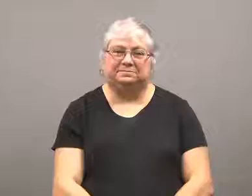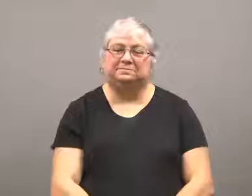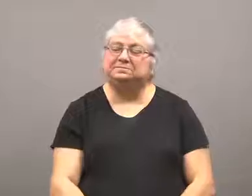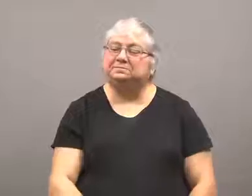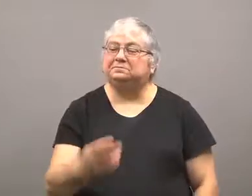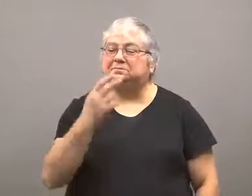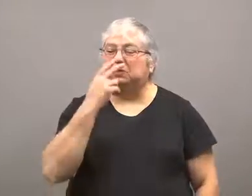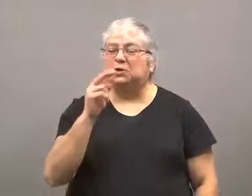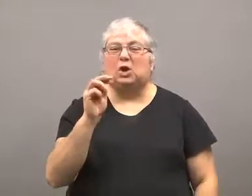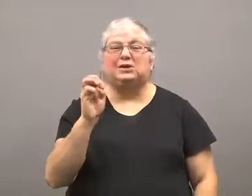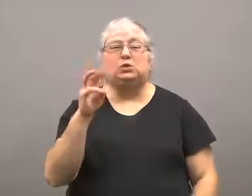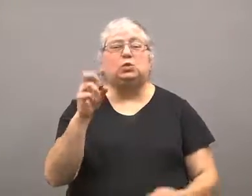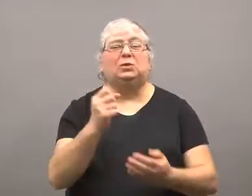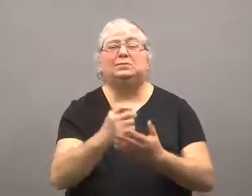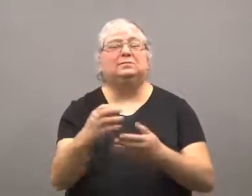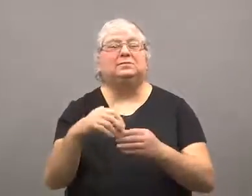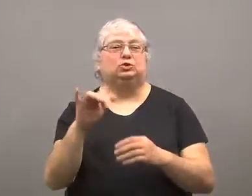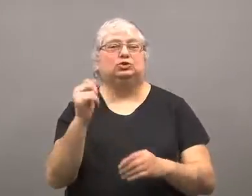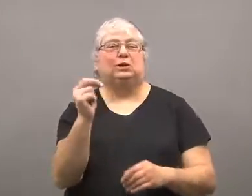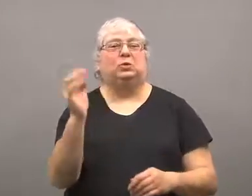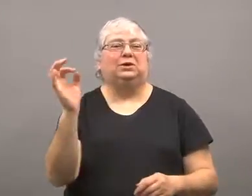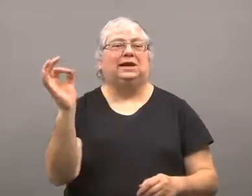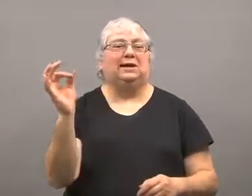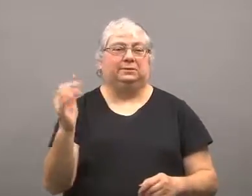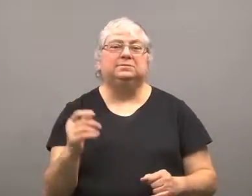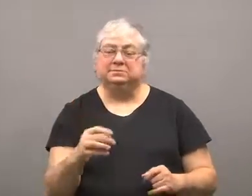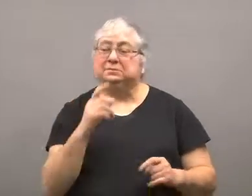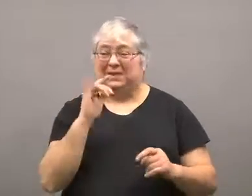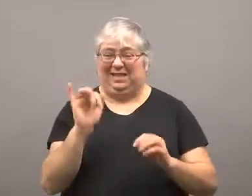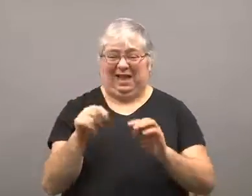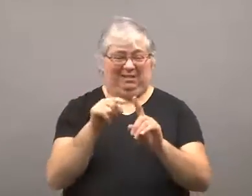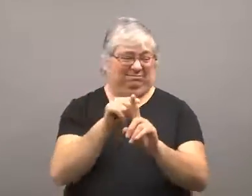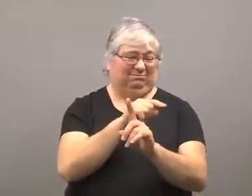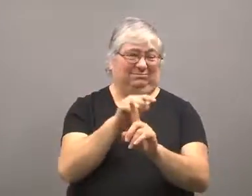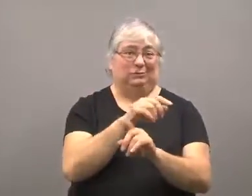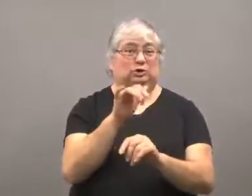This was in the news on January 9.